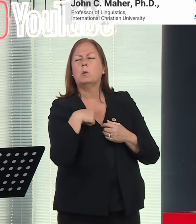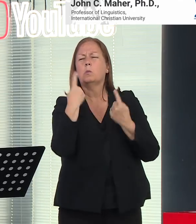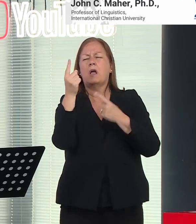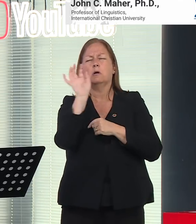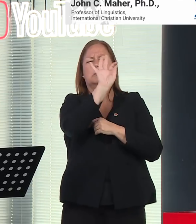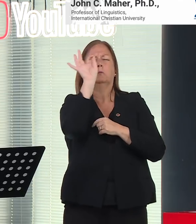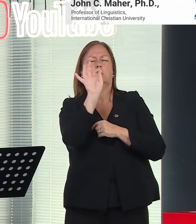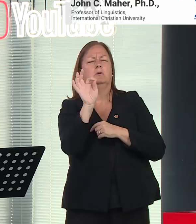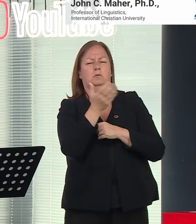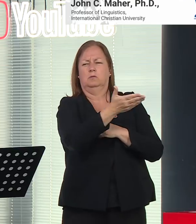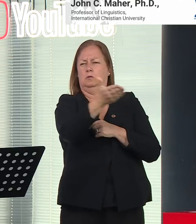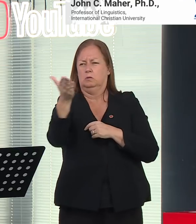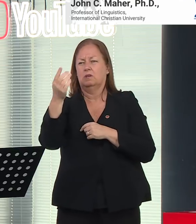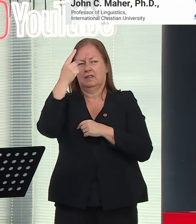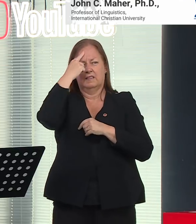So how can we answer such questions,